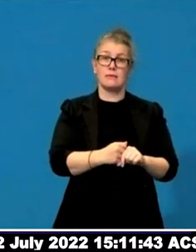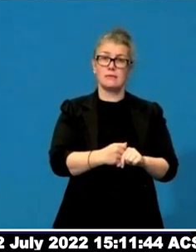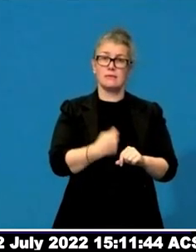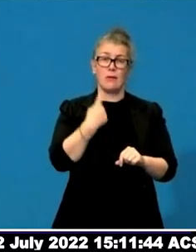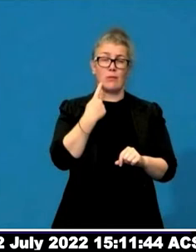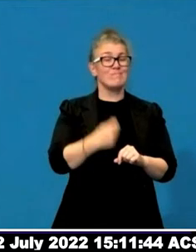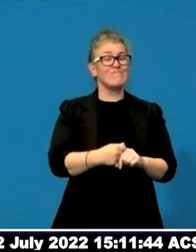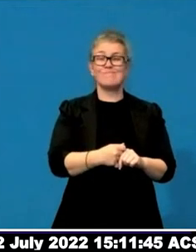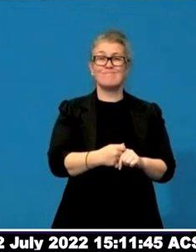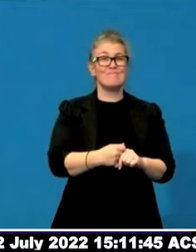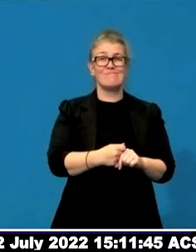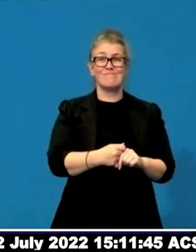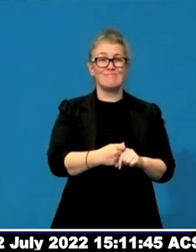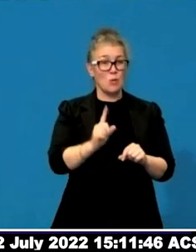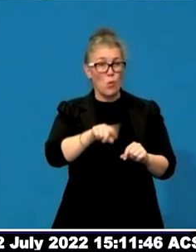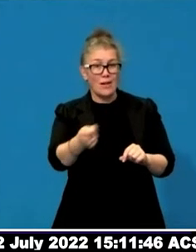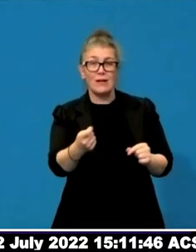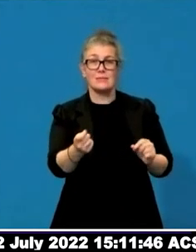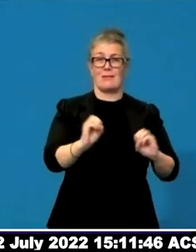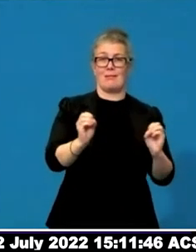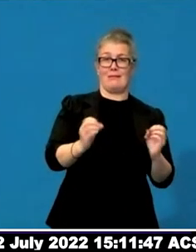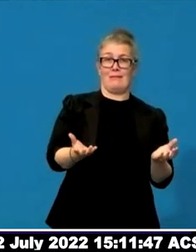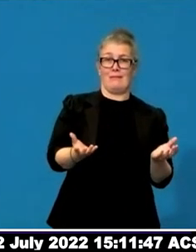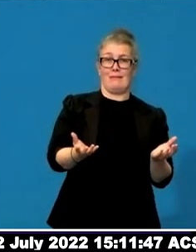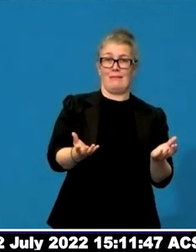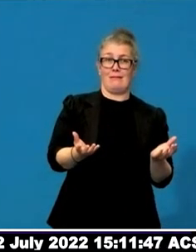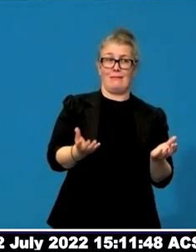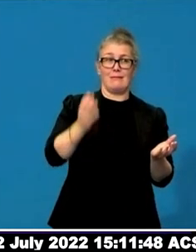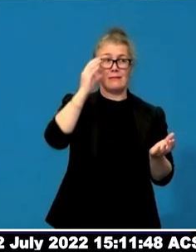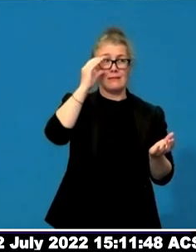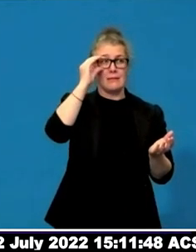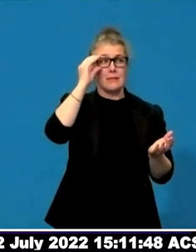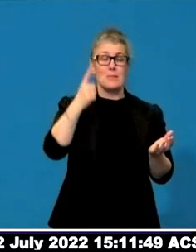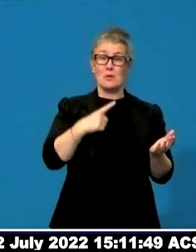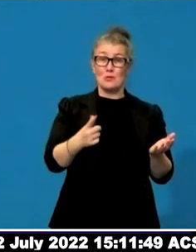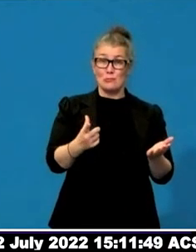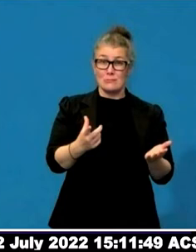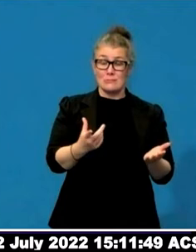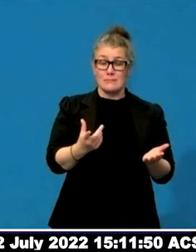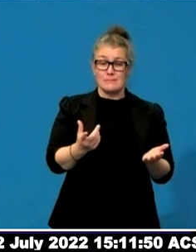because there is unbelievable amounts of people